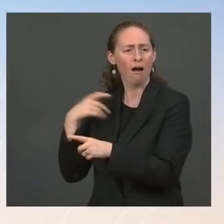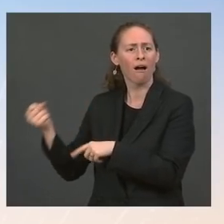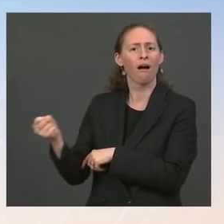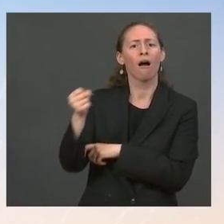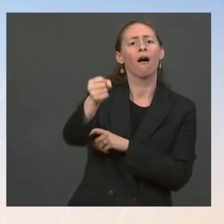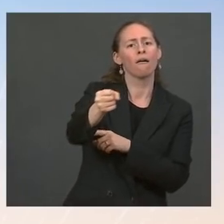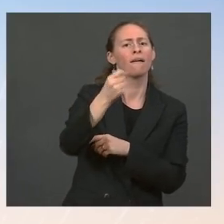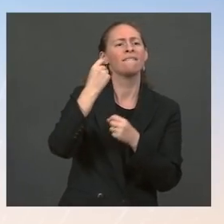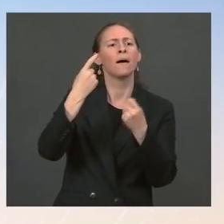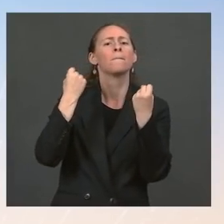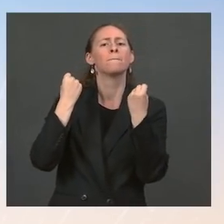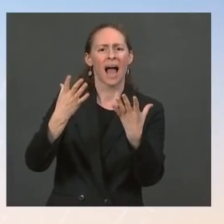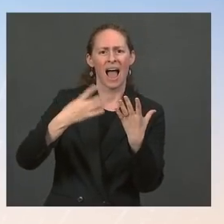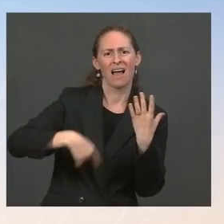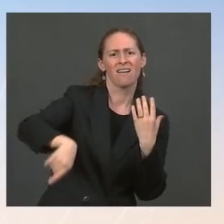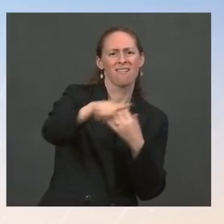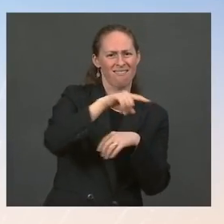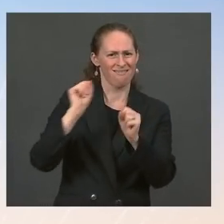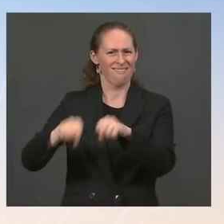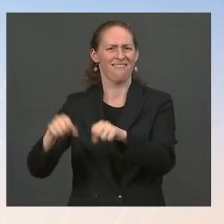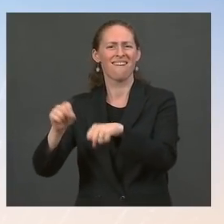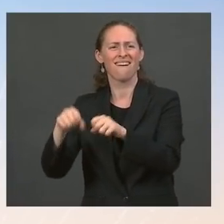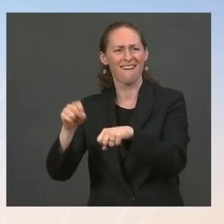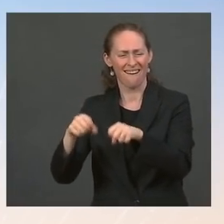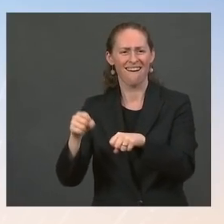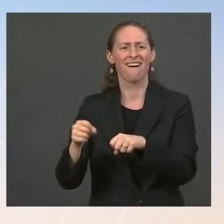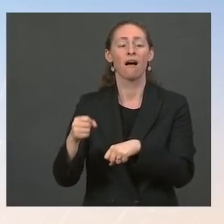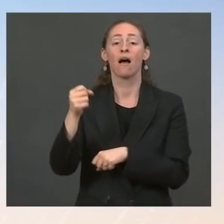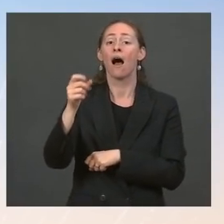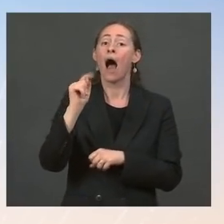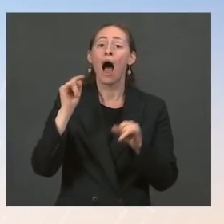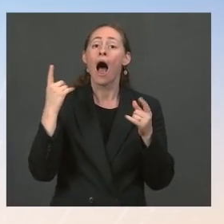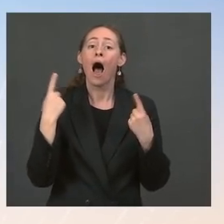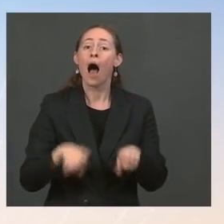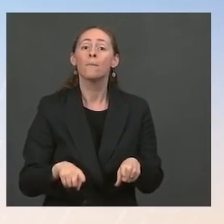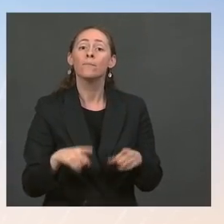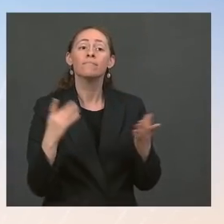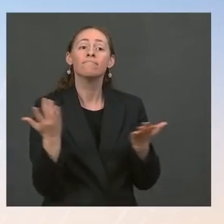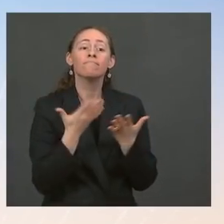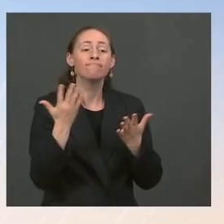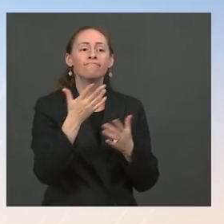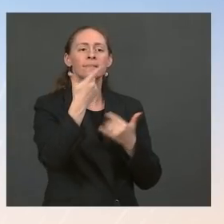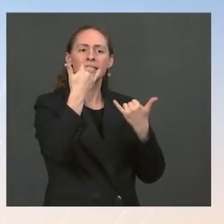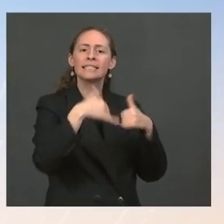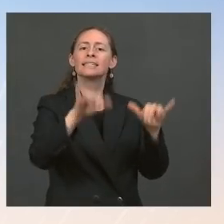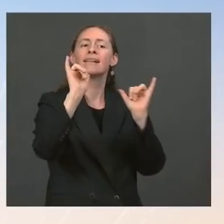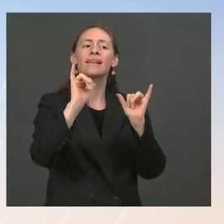Yet, there has been, time after time, obstruction that has prevented qualified nominees from being in vital positions,